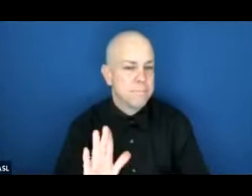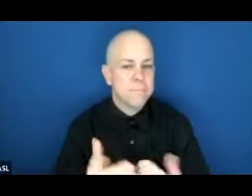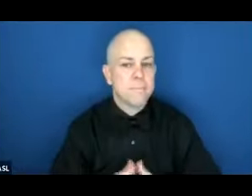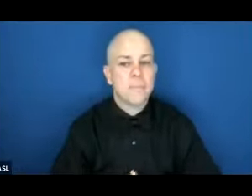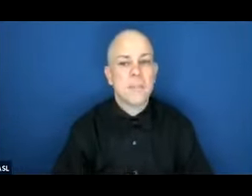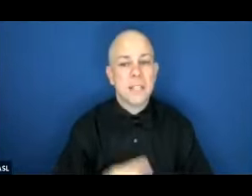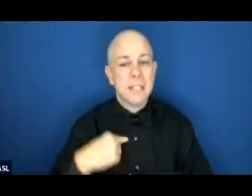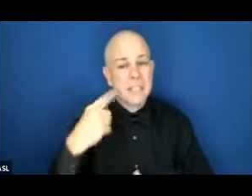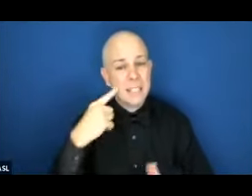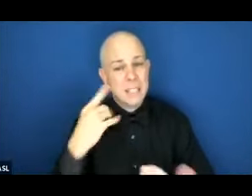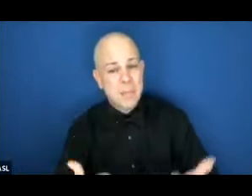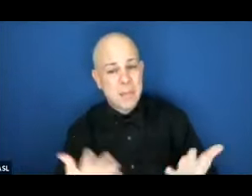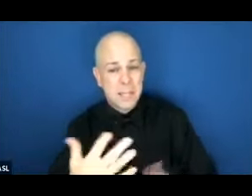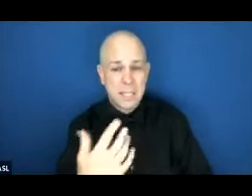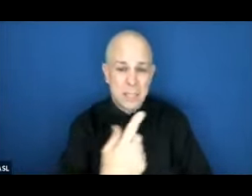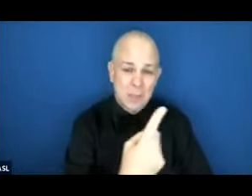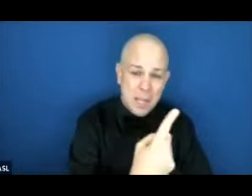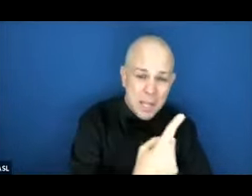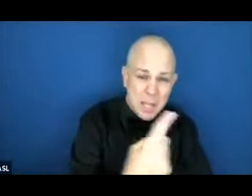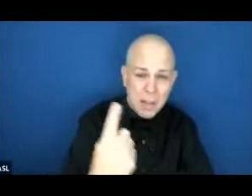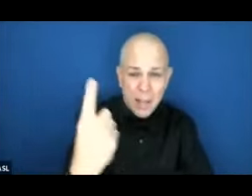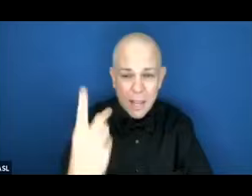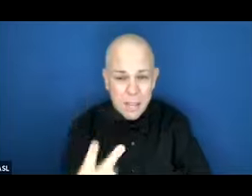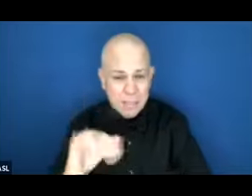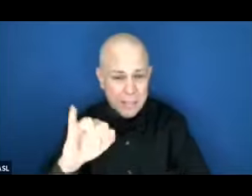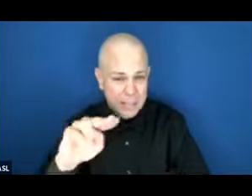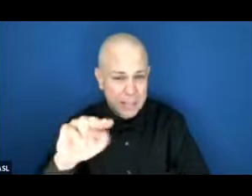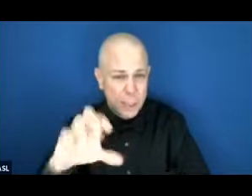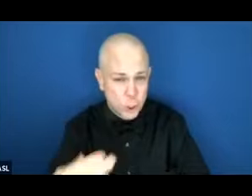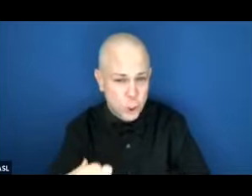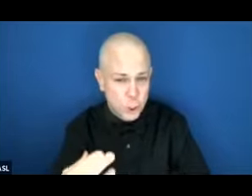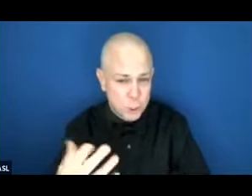to a half of excuse me up to one inch and then that